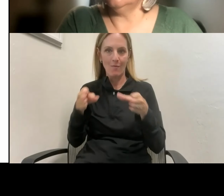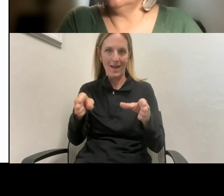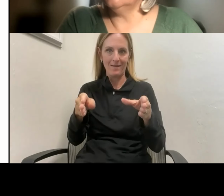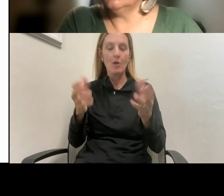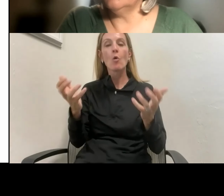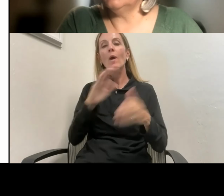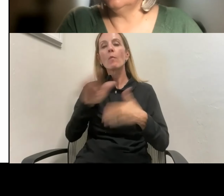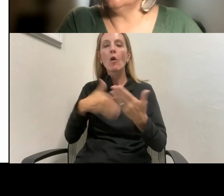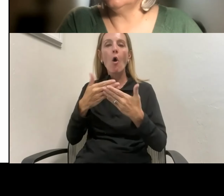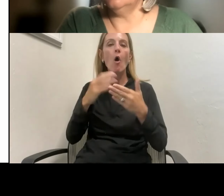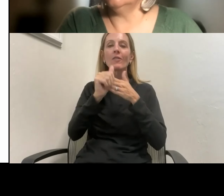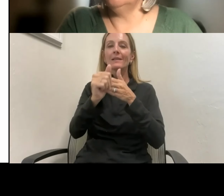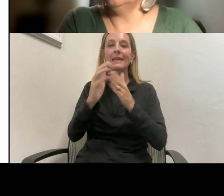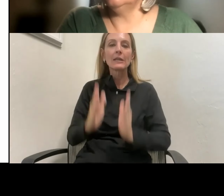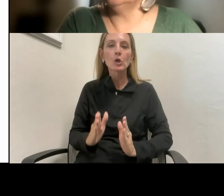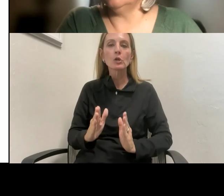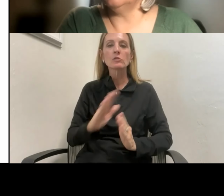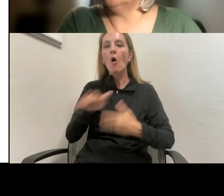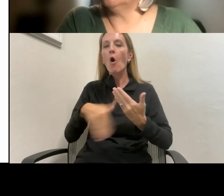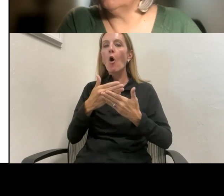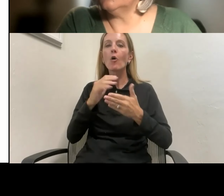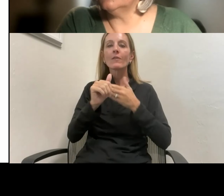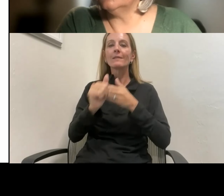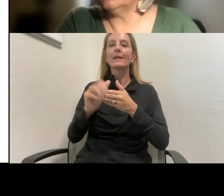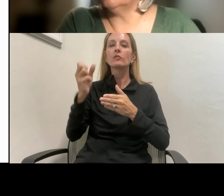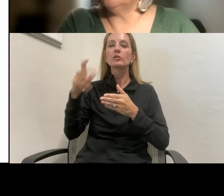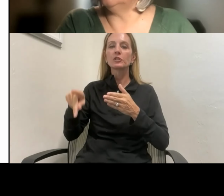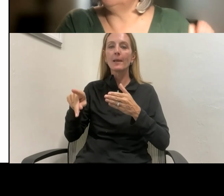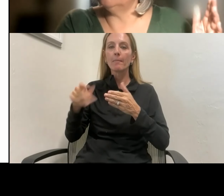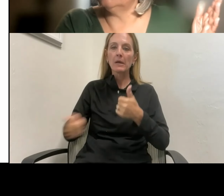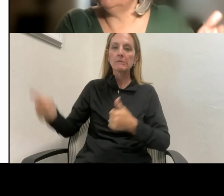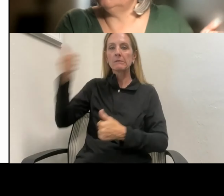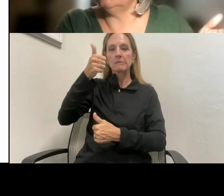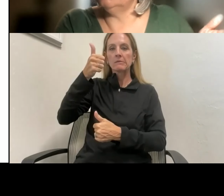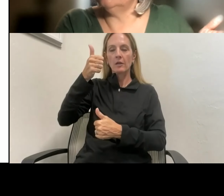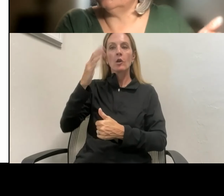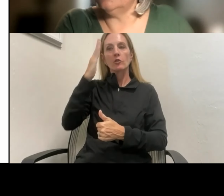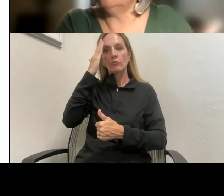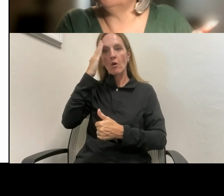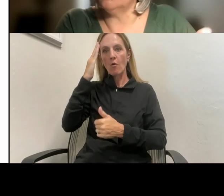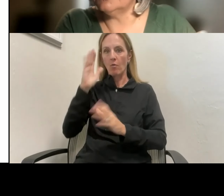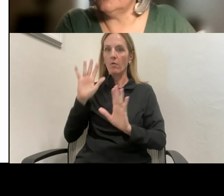leadership to understand the community development approach is about a community led process.